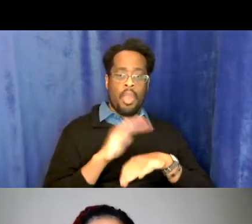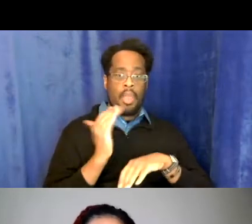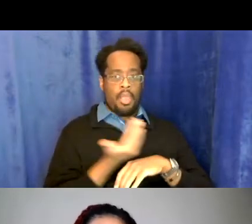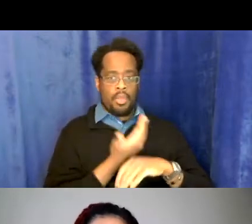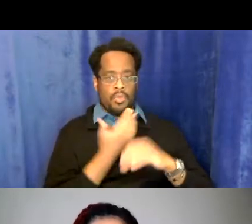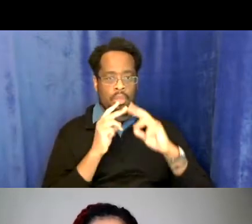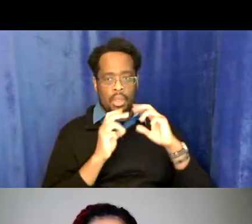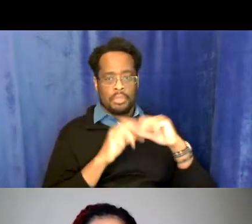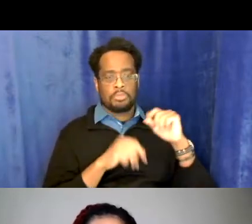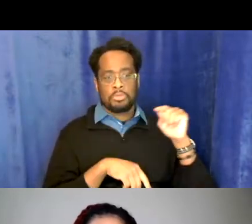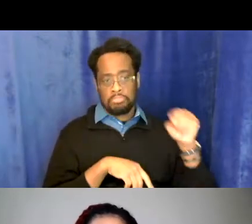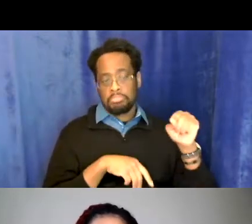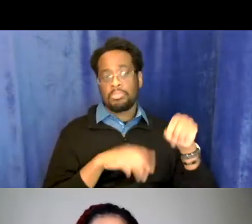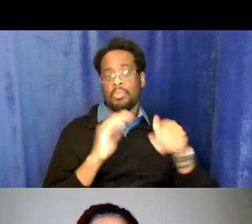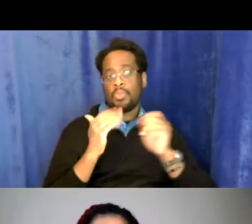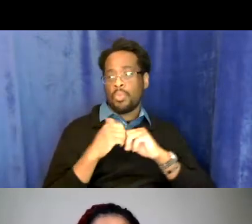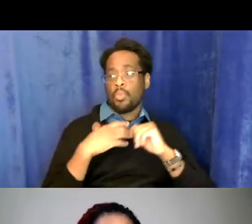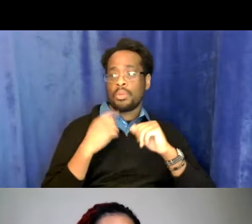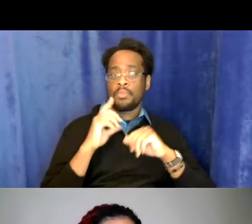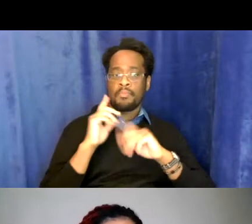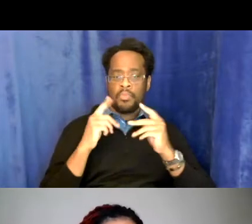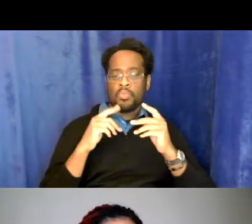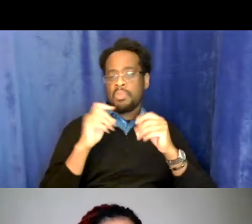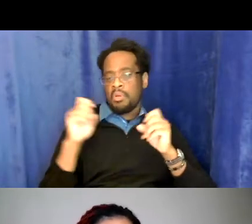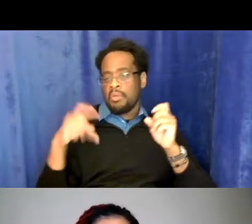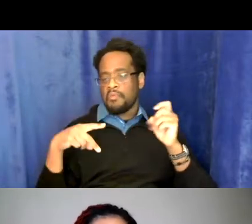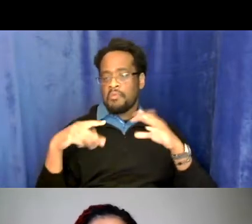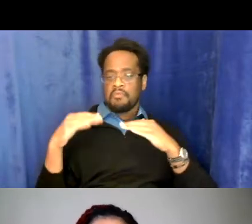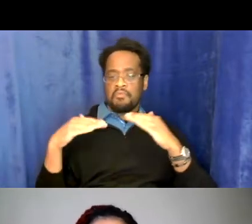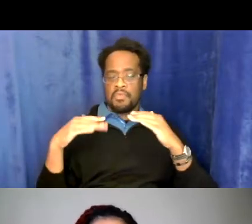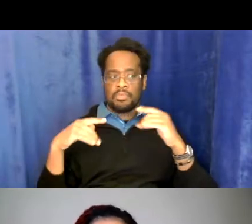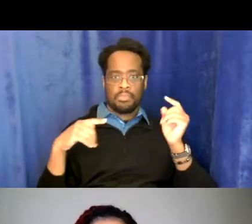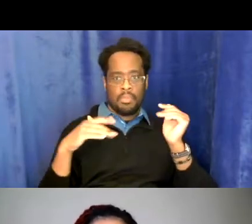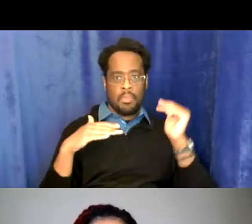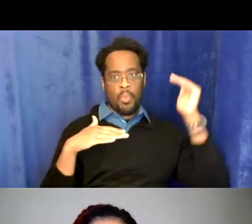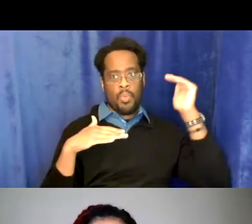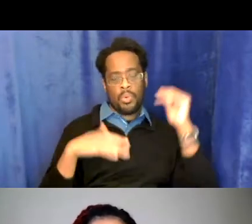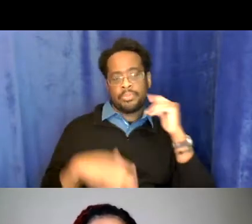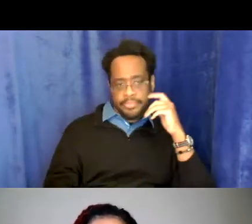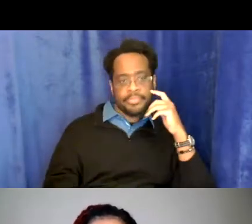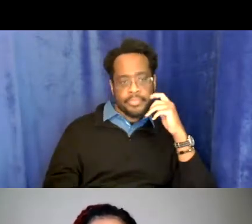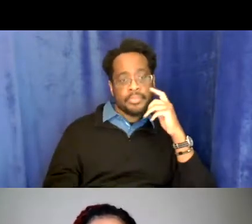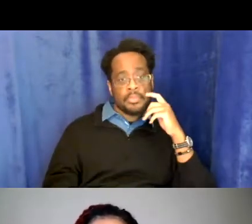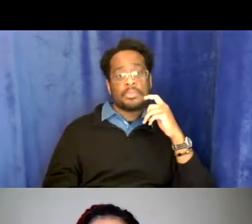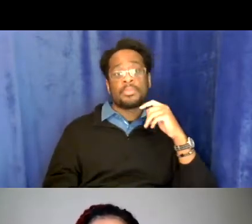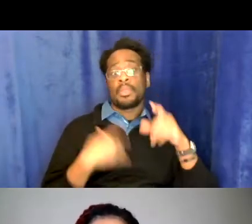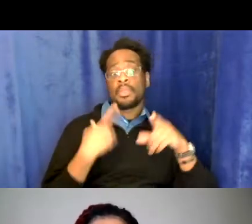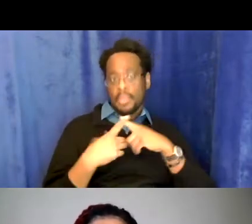was typical um from our studies that it had been higher for white deaf it's about half and half